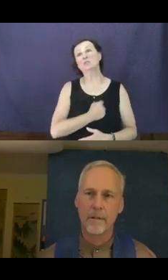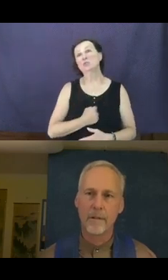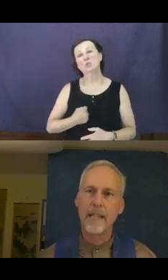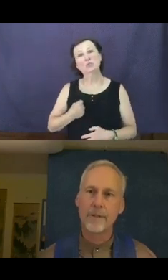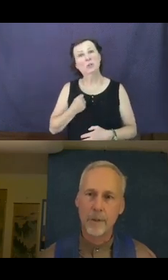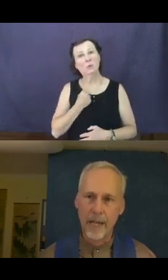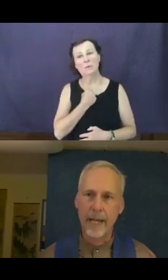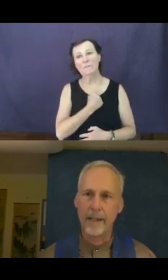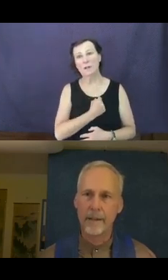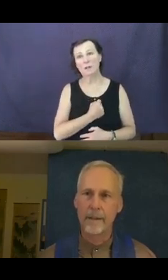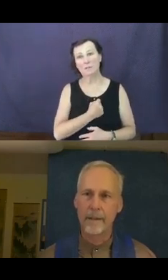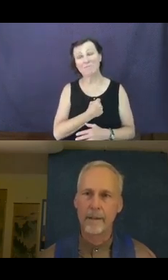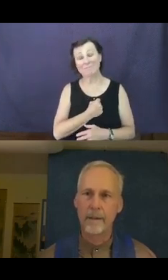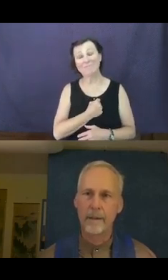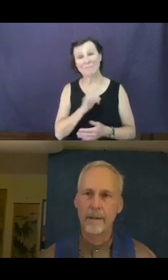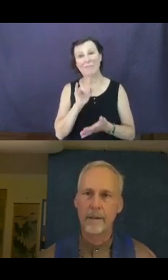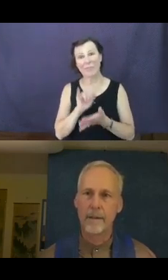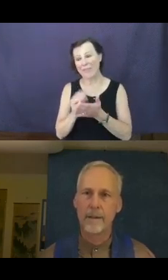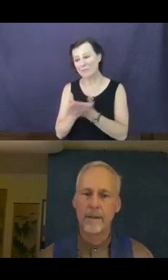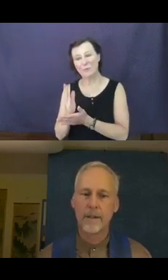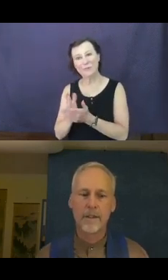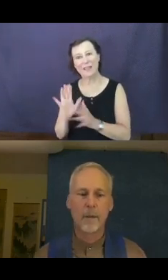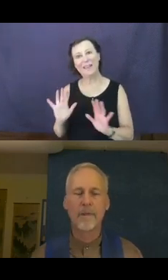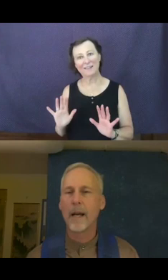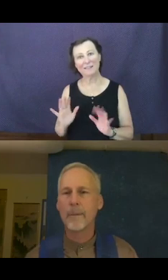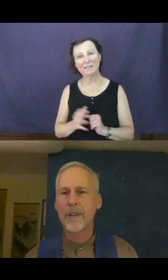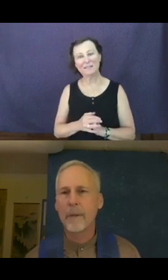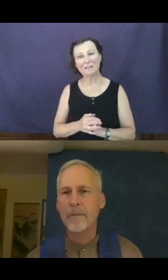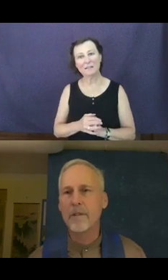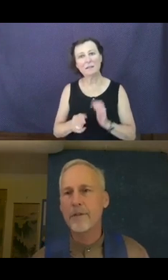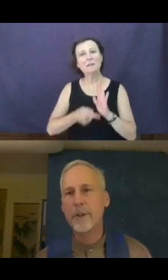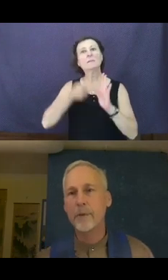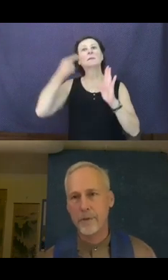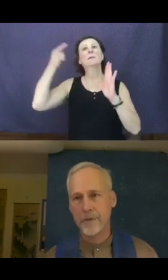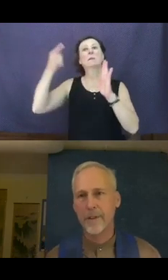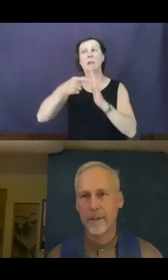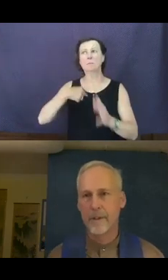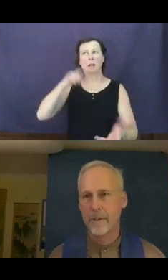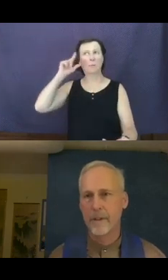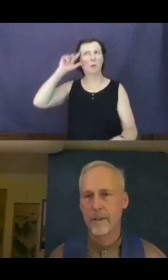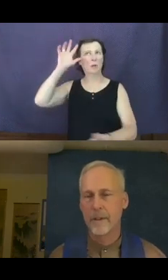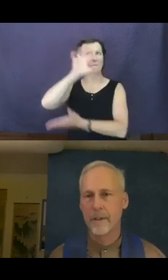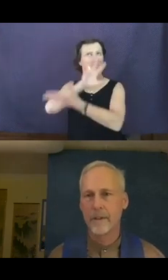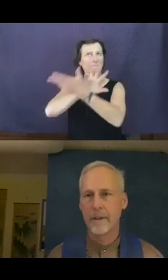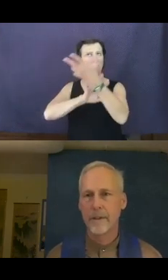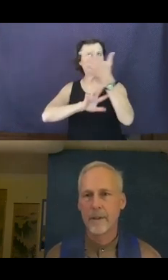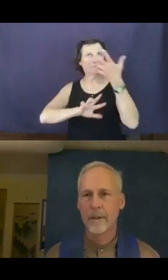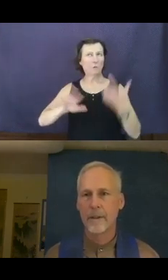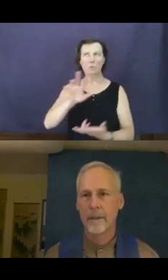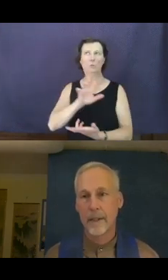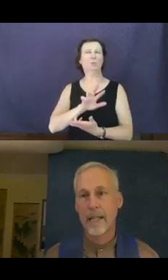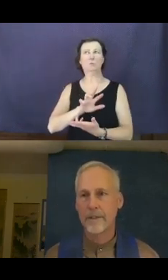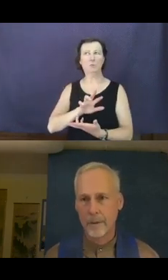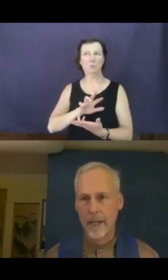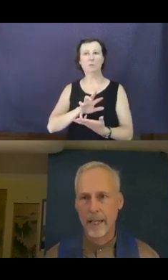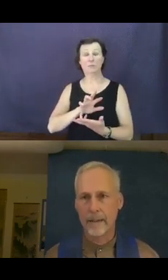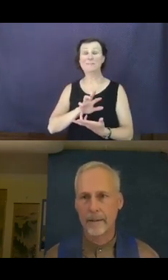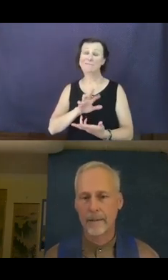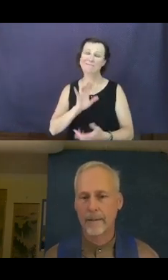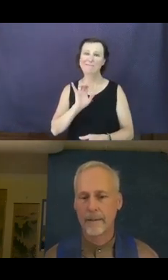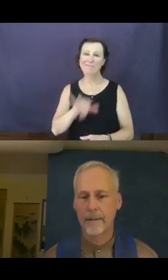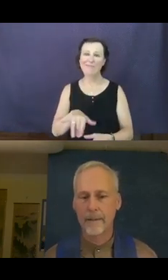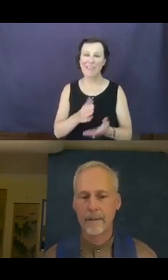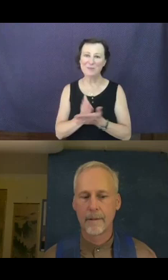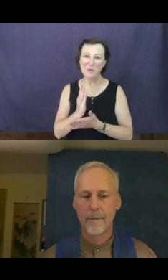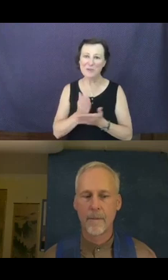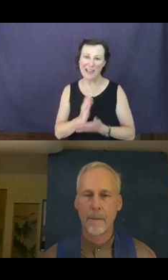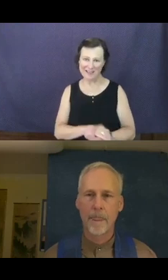That's okay. Sometimes I'm confused and that's okay.